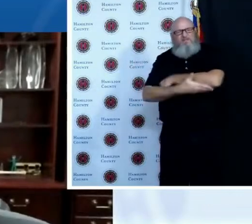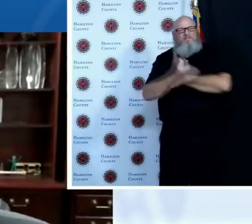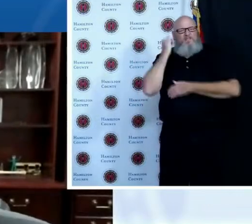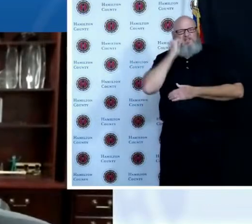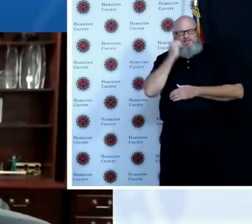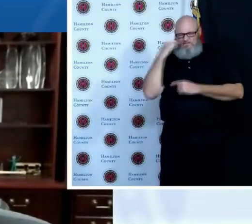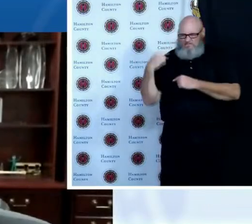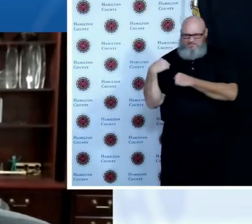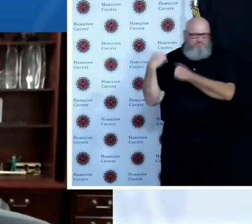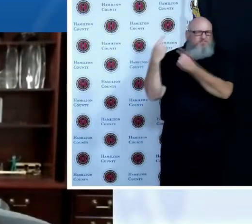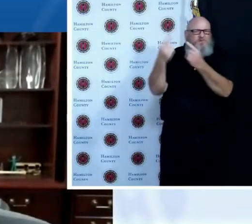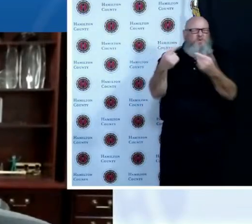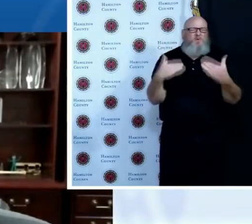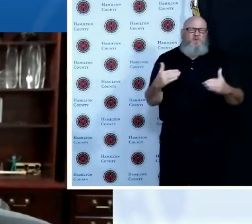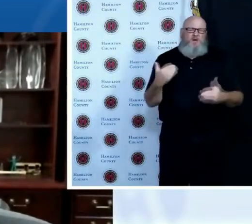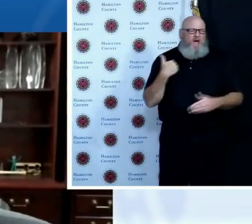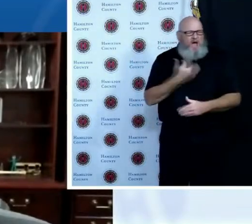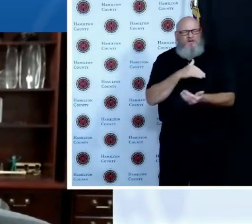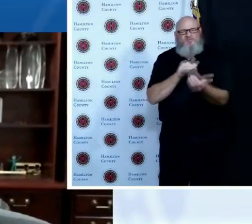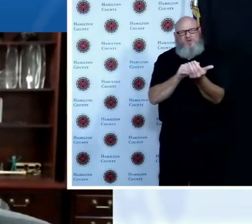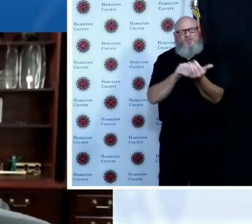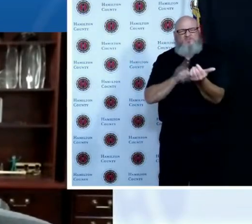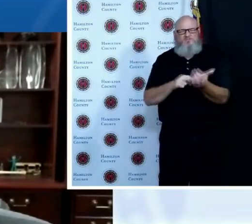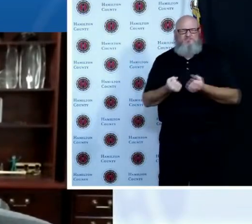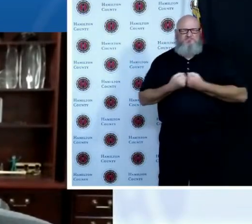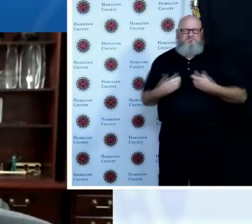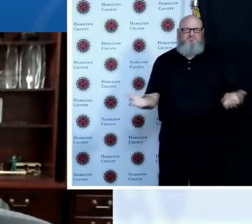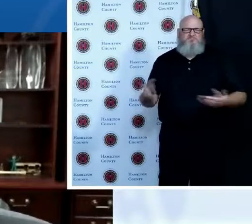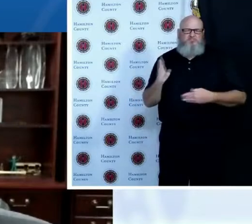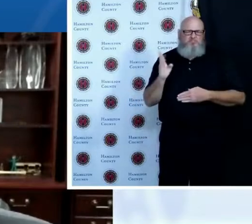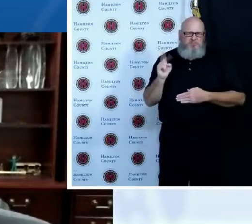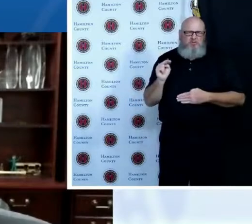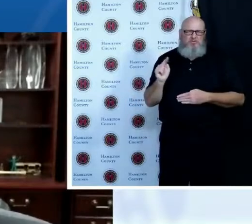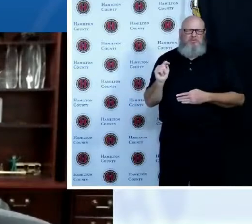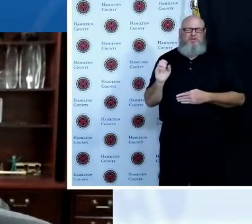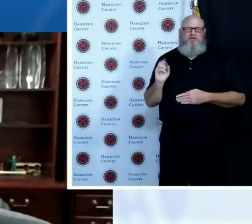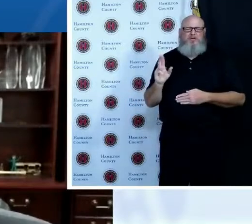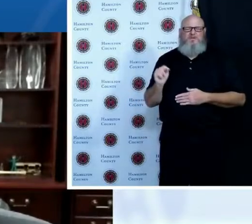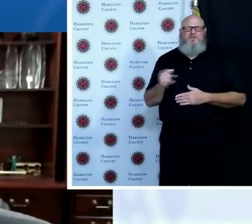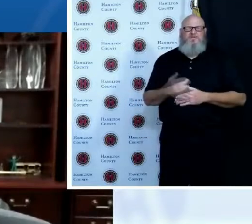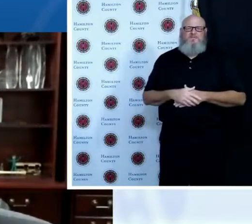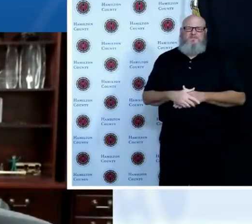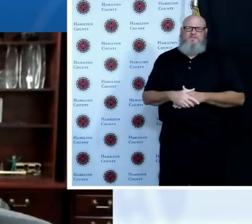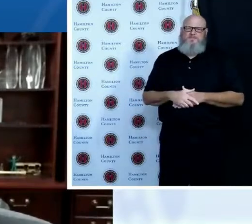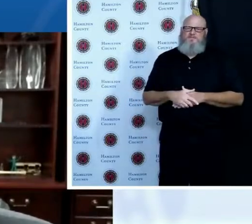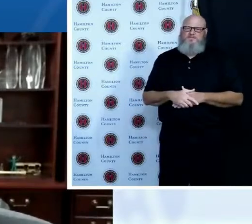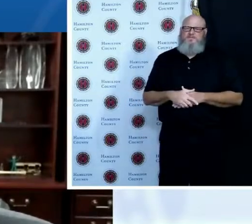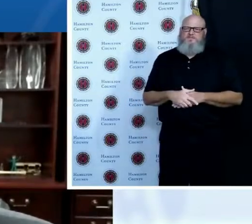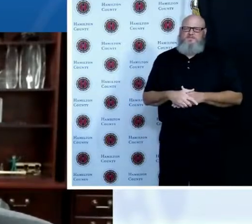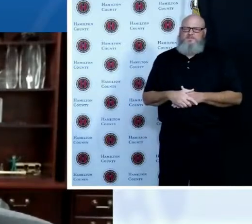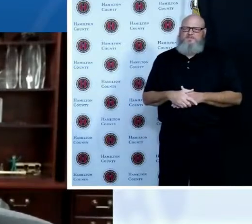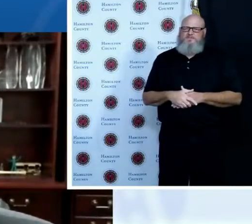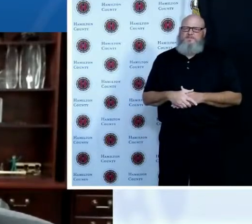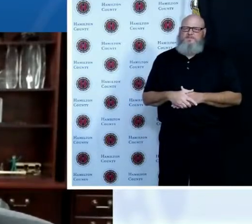and though I think that our you know the issue about the increase in influx of patients in